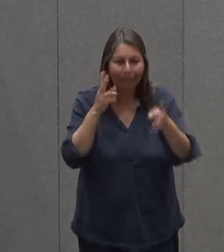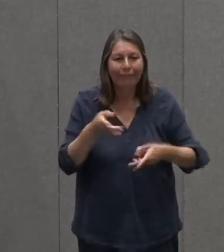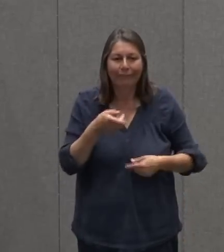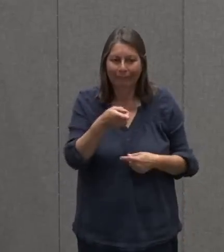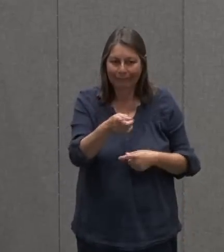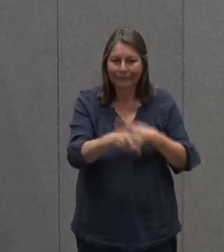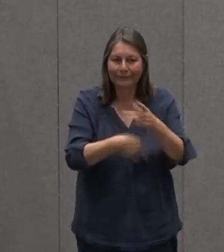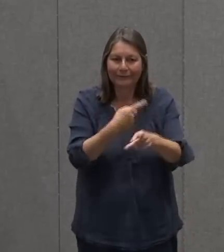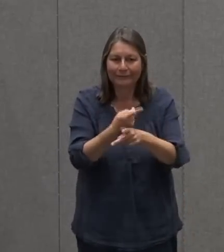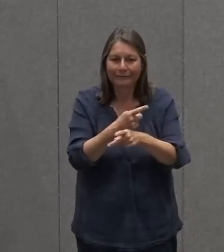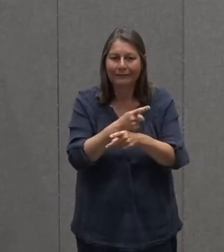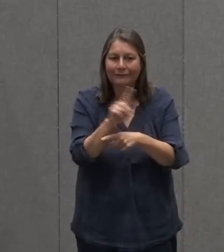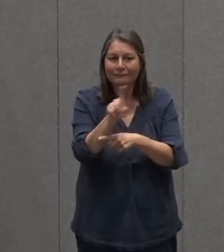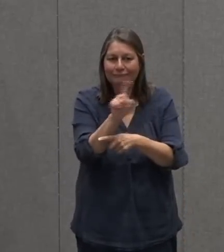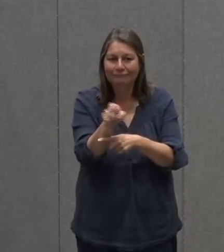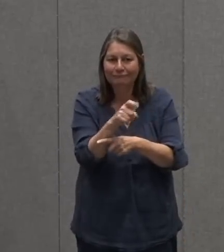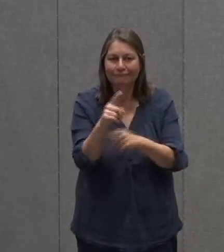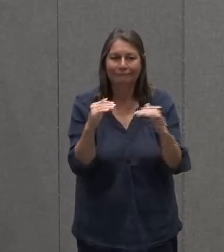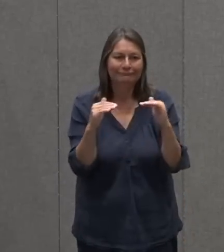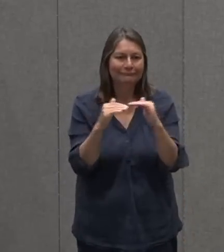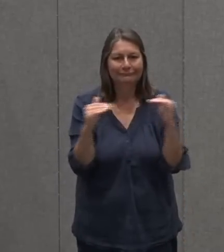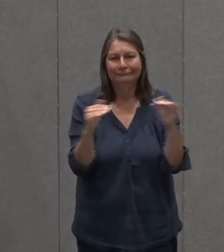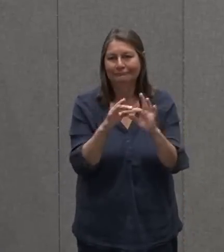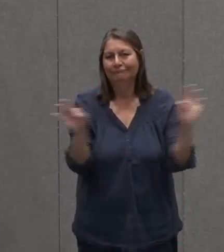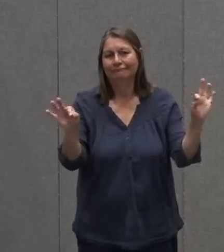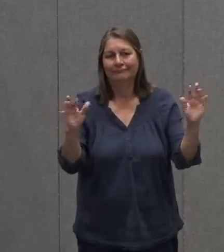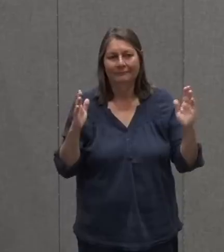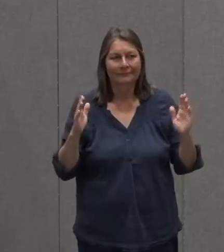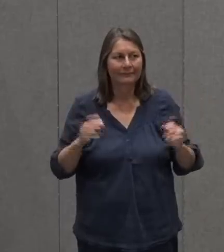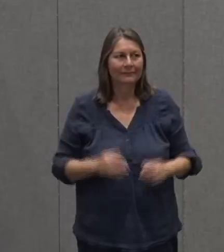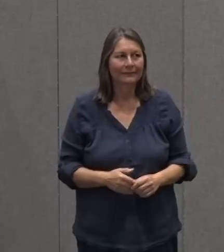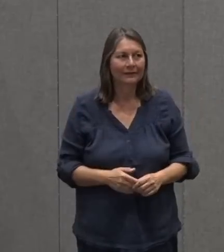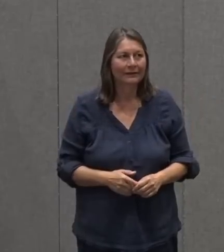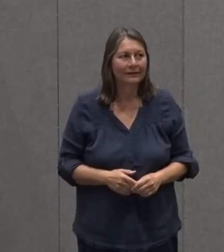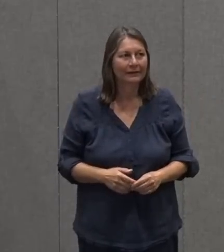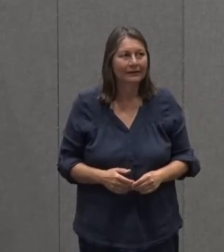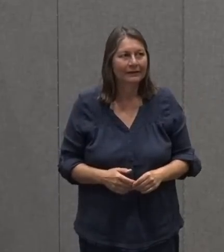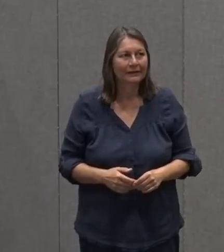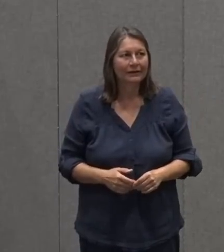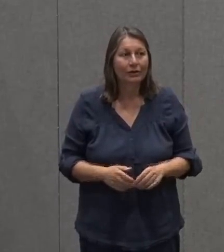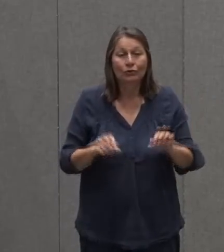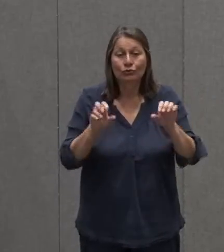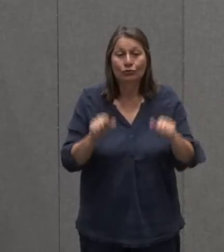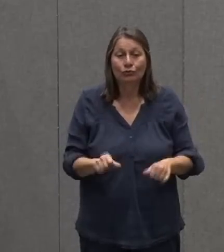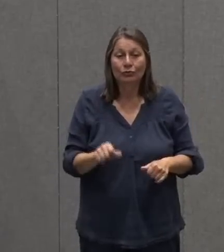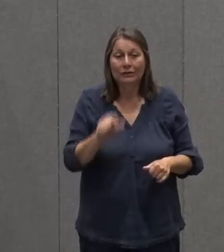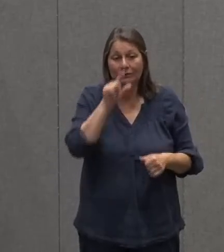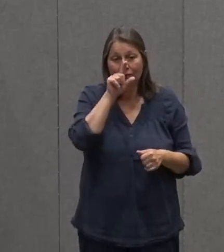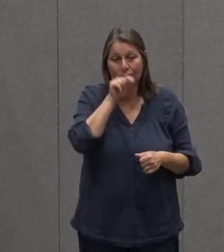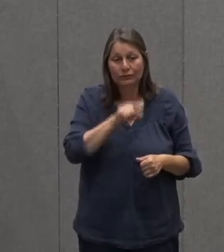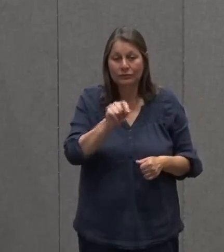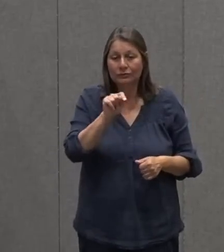It's be very interesting to see. You could possibly tweet them out to us at our @HomewithAPS.